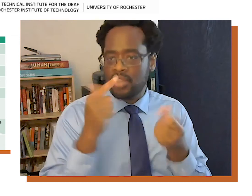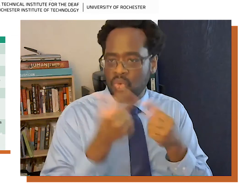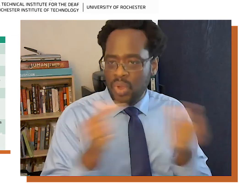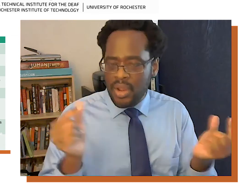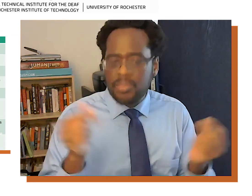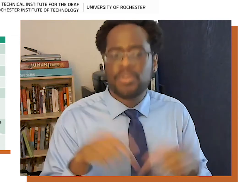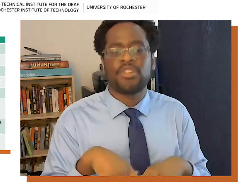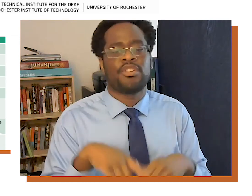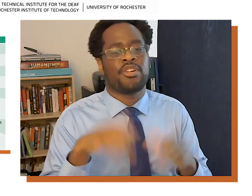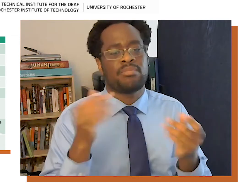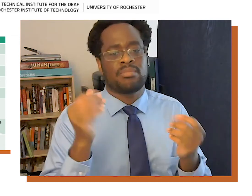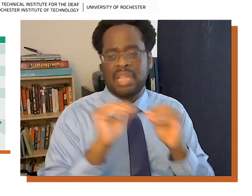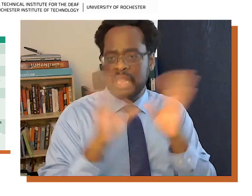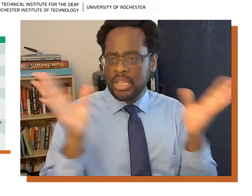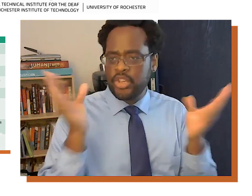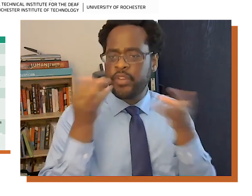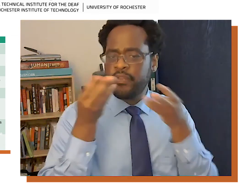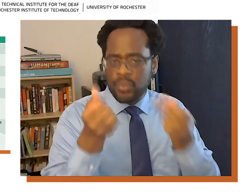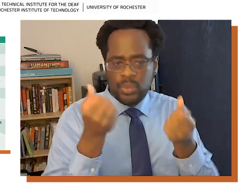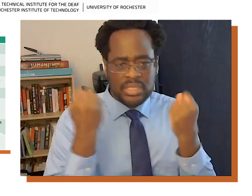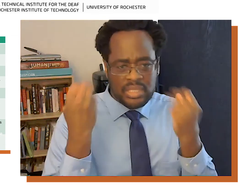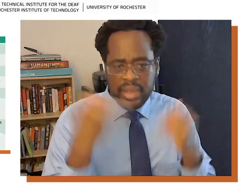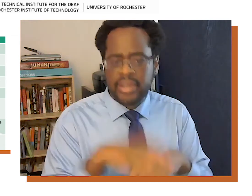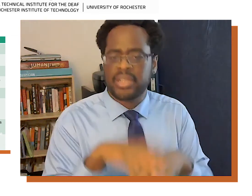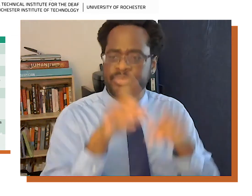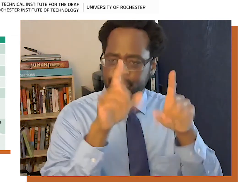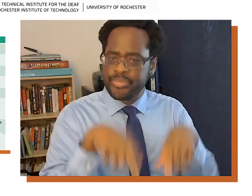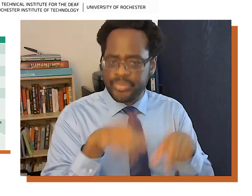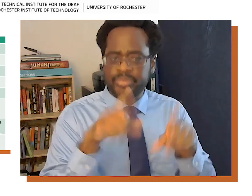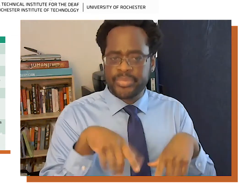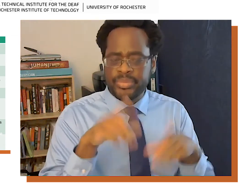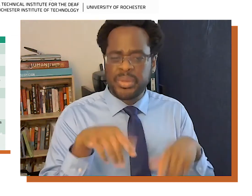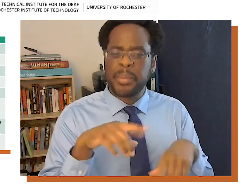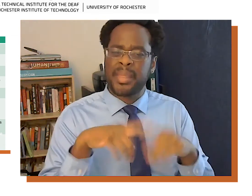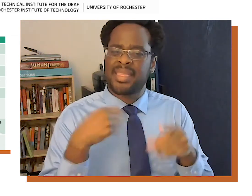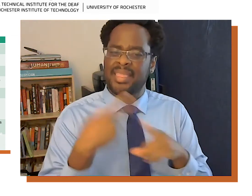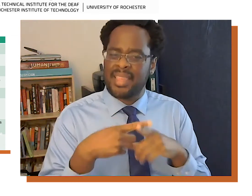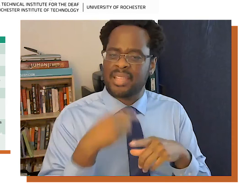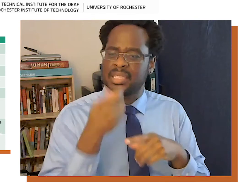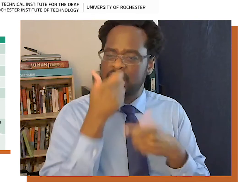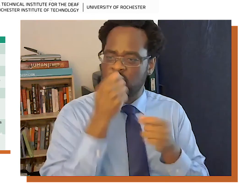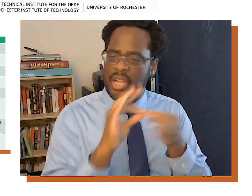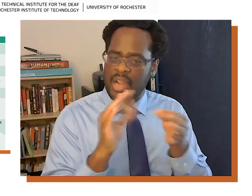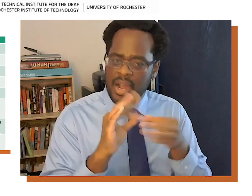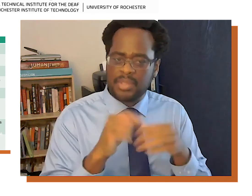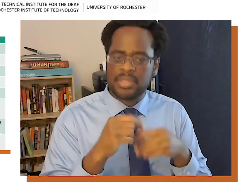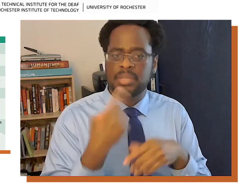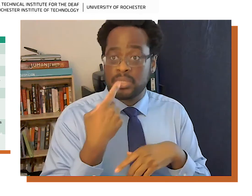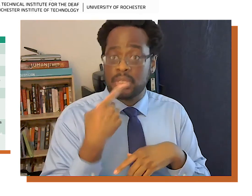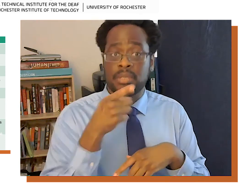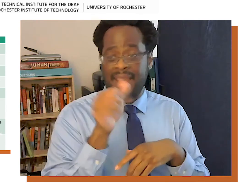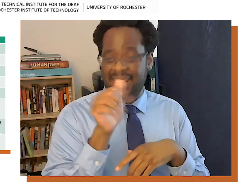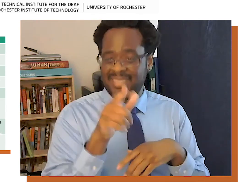there were a variety of comments-- "clear," "fluid," et cetera-- you can see here on this chart,